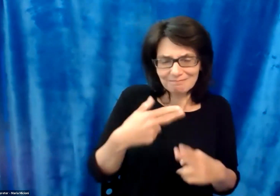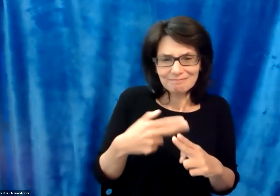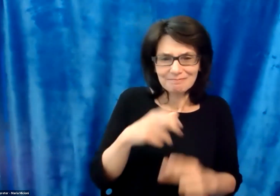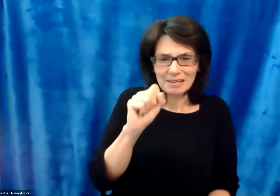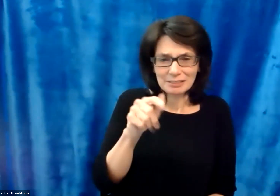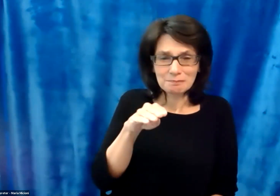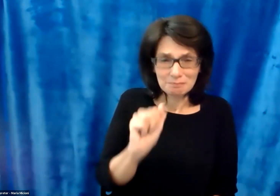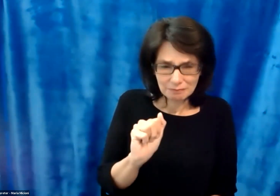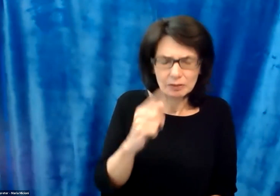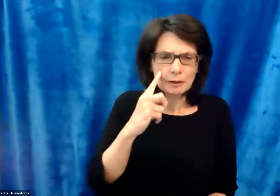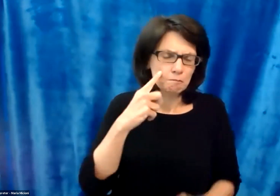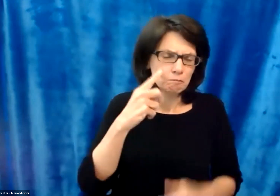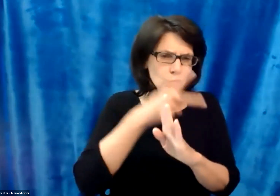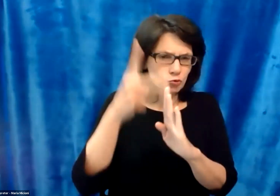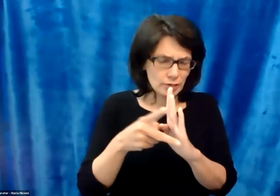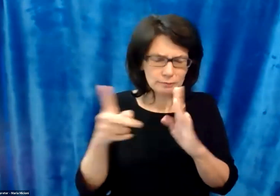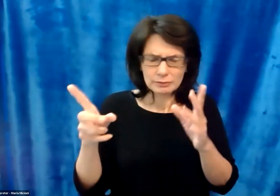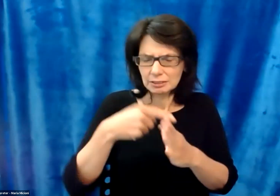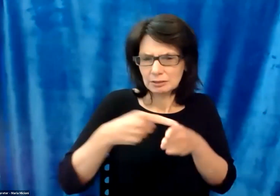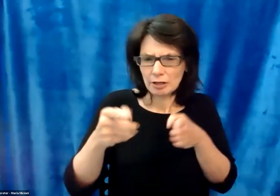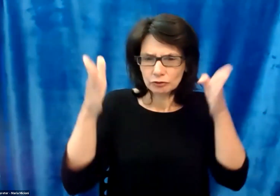Asma Maladwala - UNICEF: program specialist in the disability section that UNICEF headquarters.